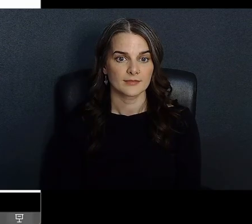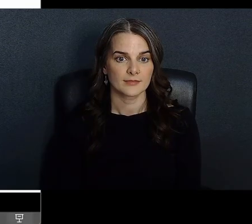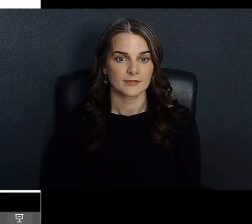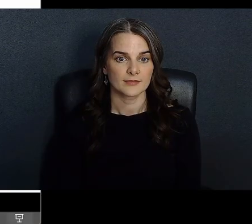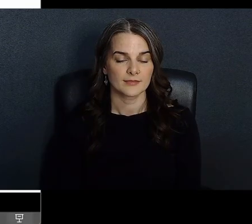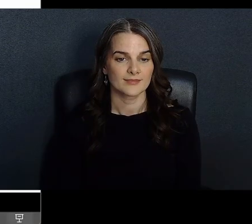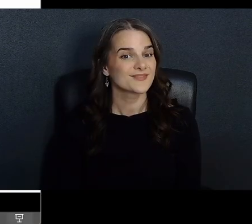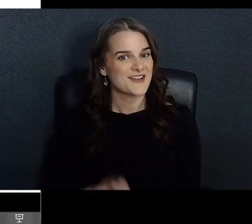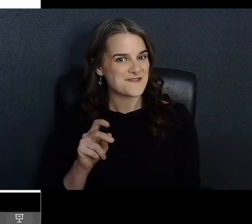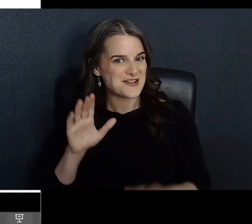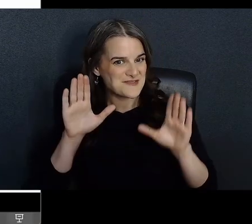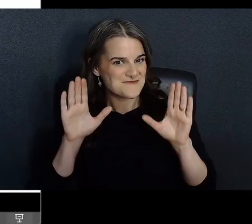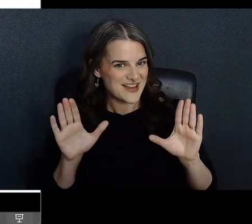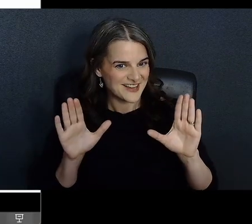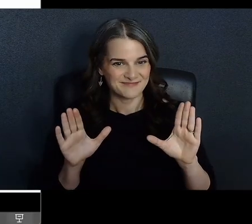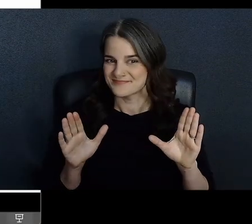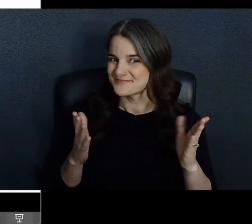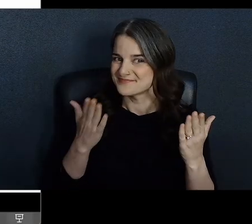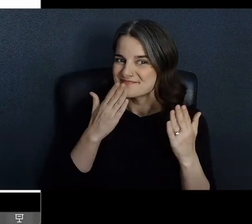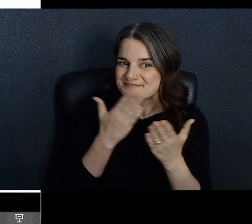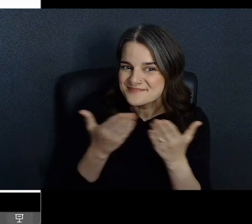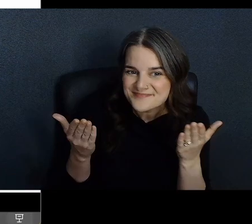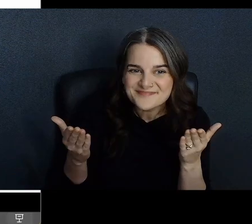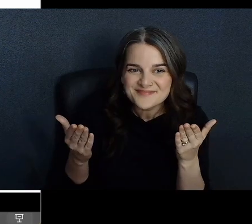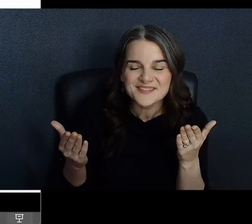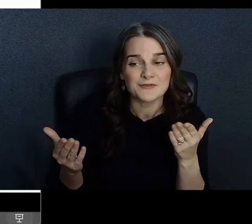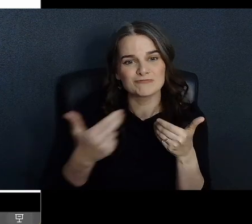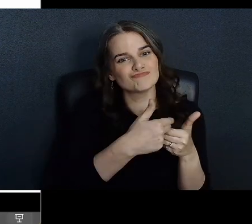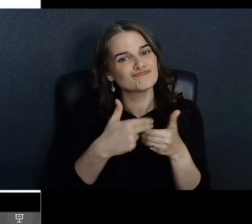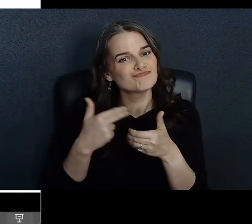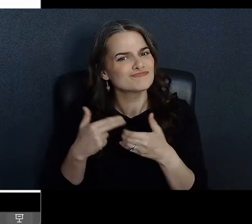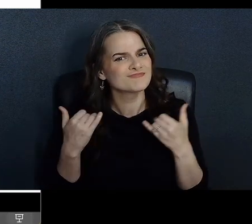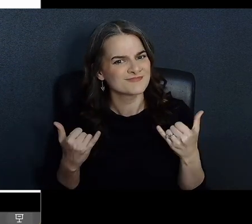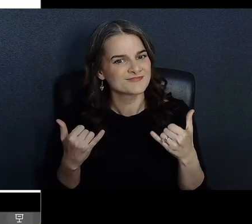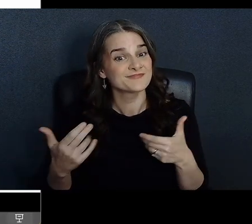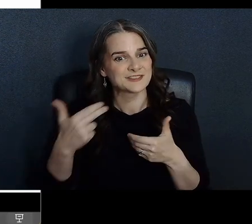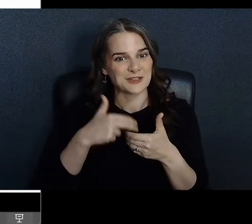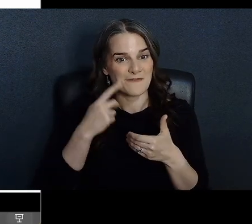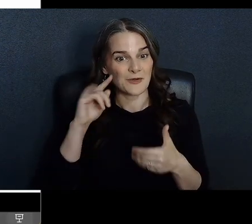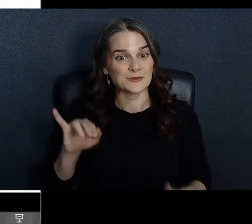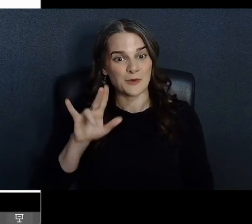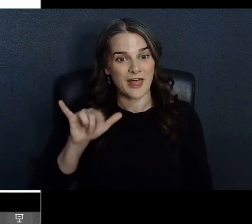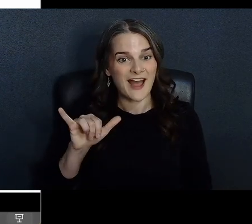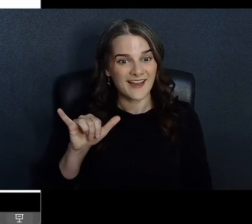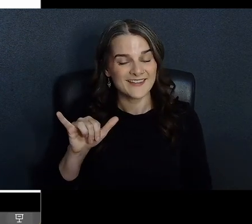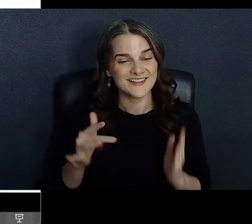OK, great. Thanks, everybody, for coming today and joining us for our July Tech Accelerator webinar.